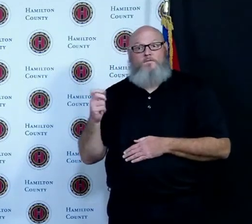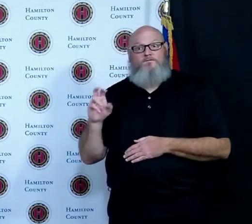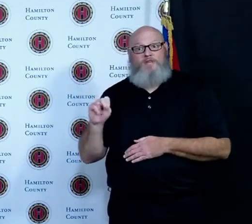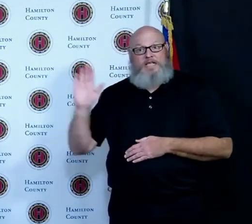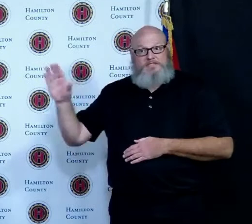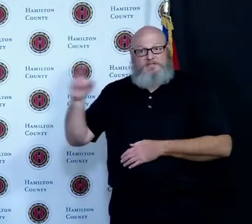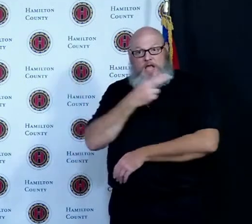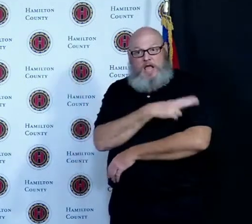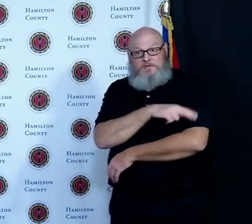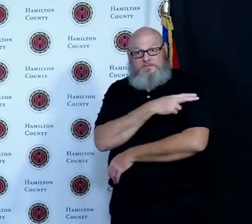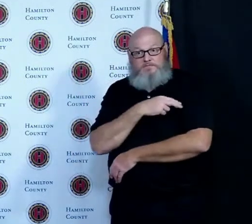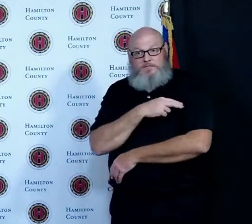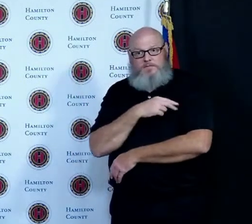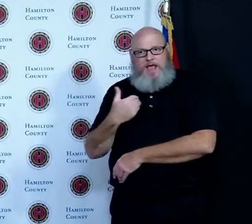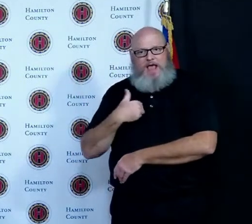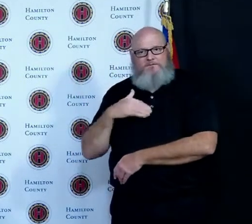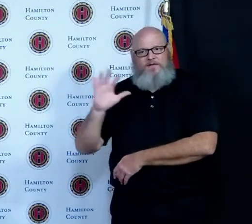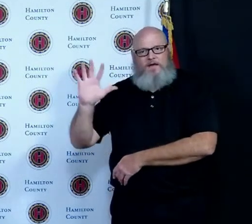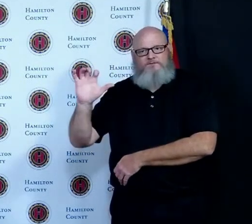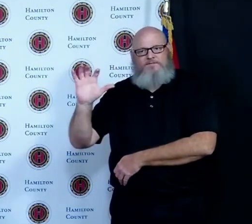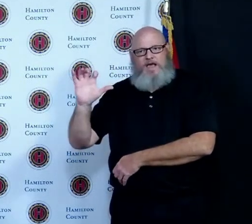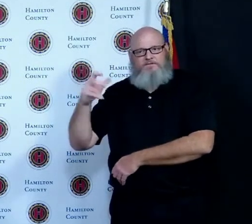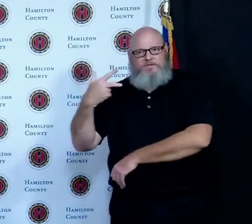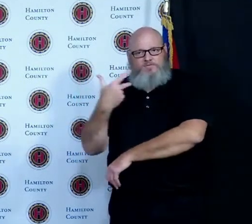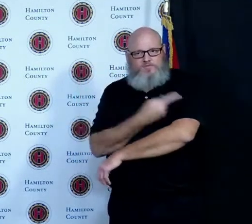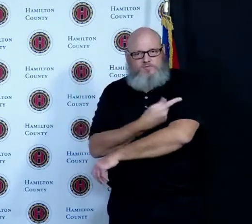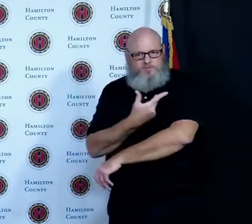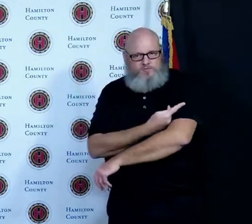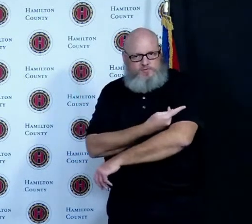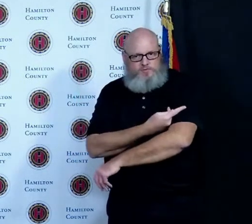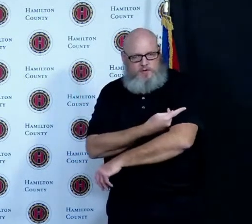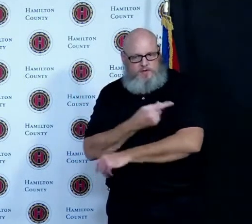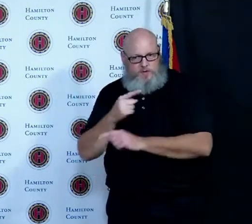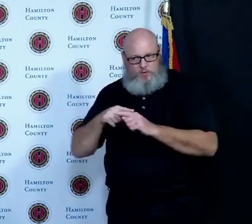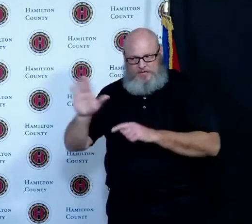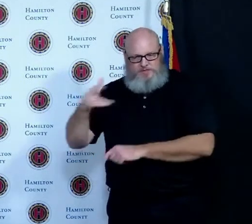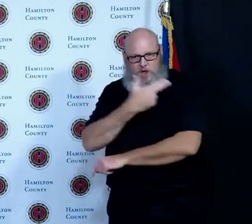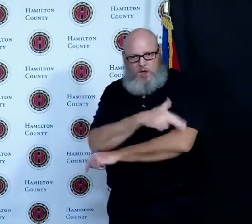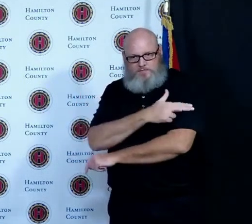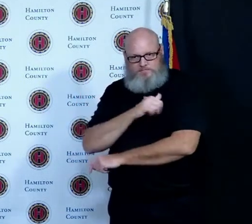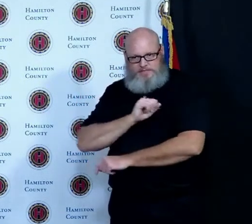to get into their staff each hospital system we have five major systems in Hamilton County